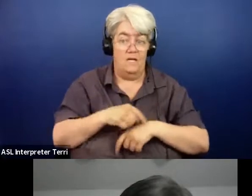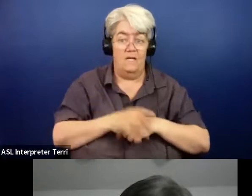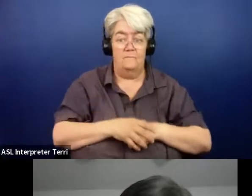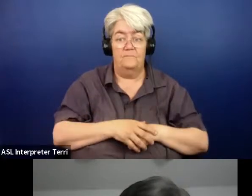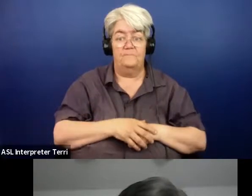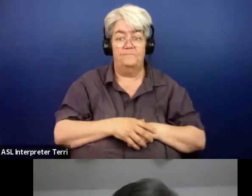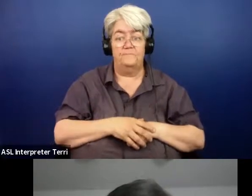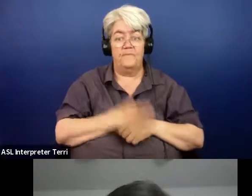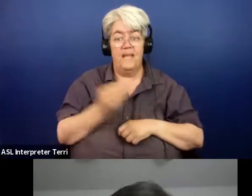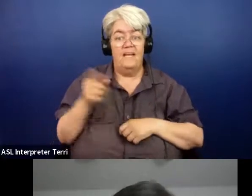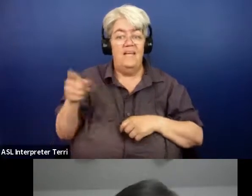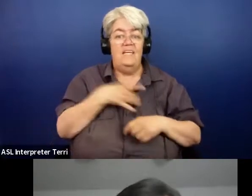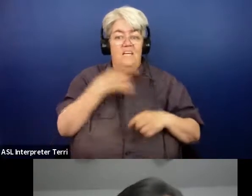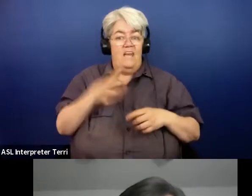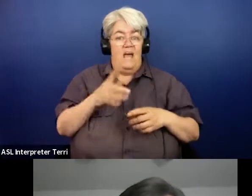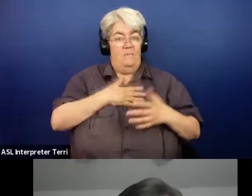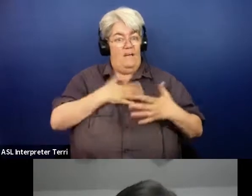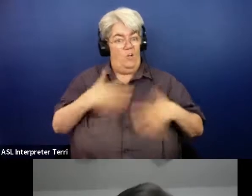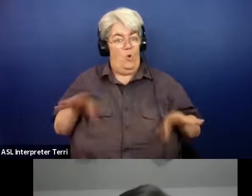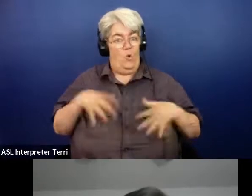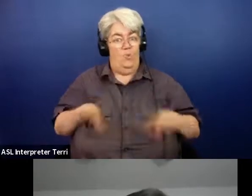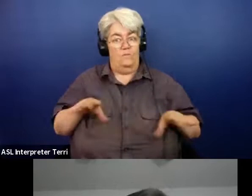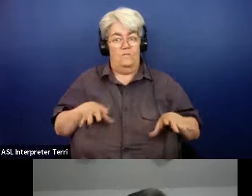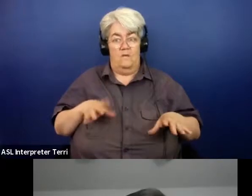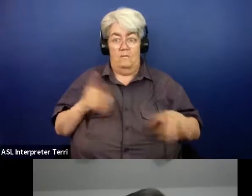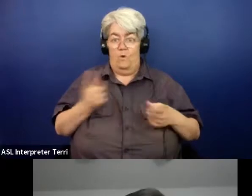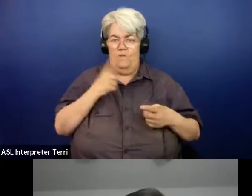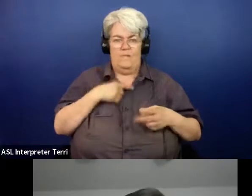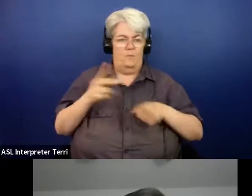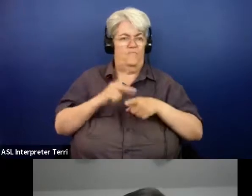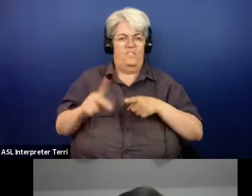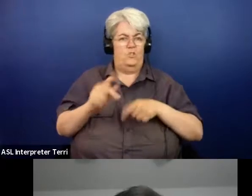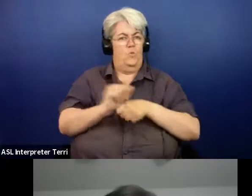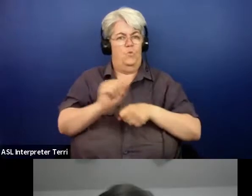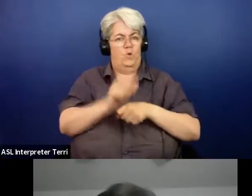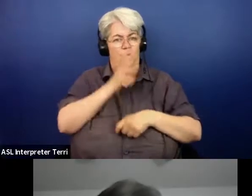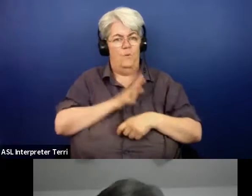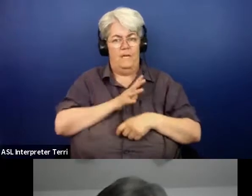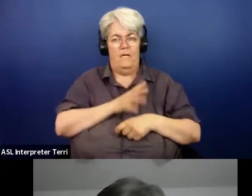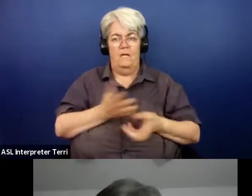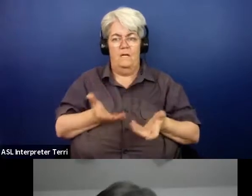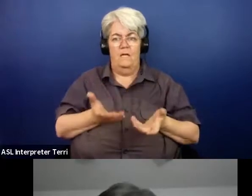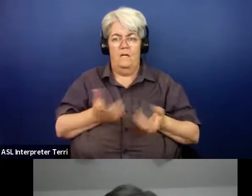like the way I dressed. I've always been a professional-working woman. I've always dressed